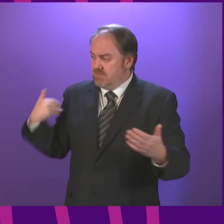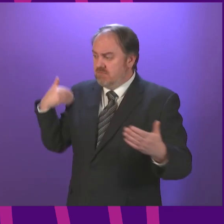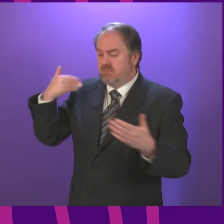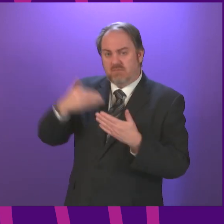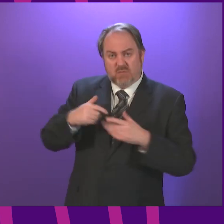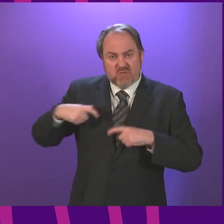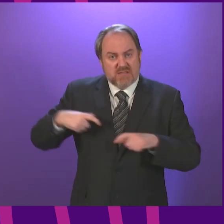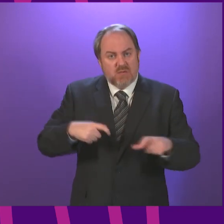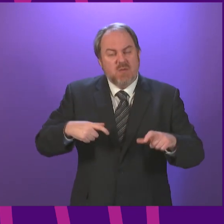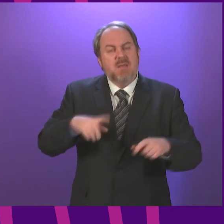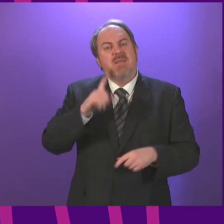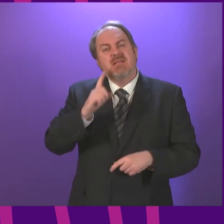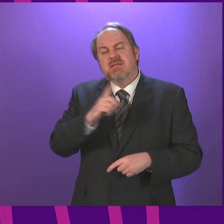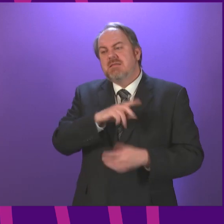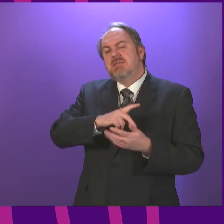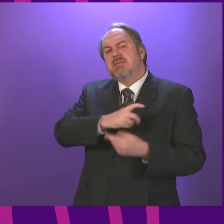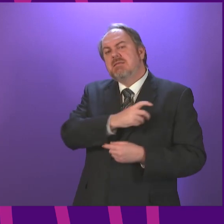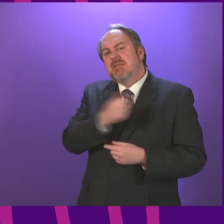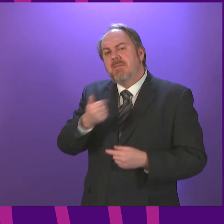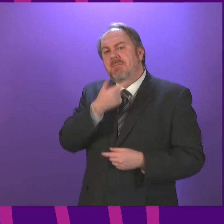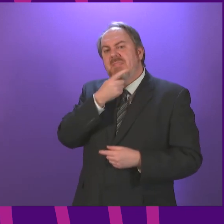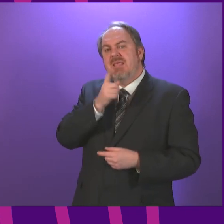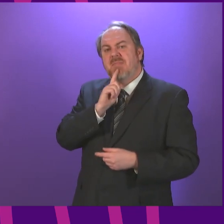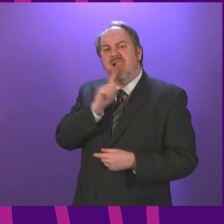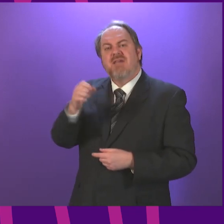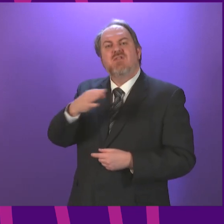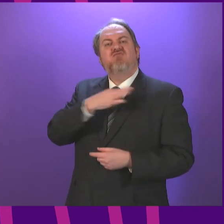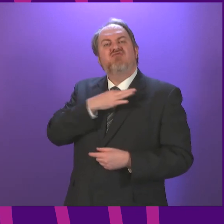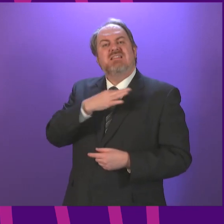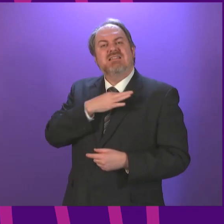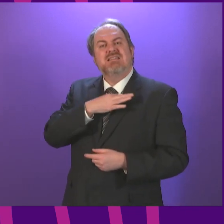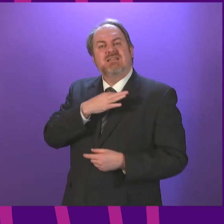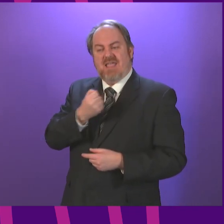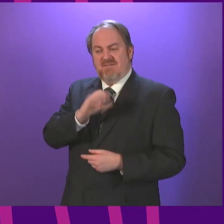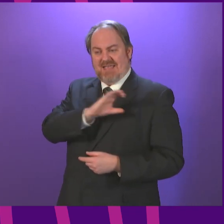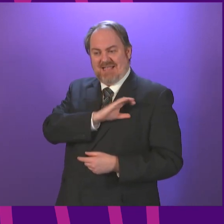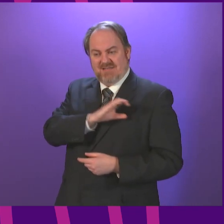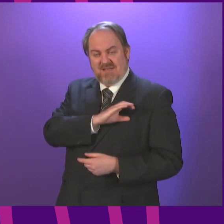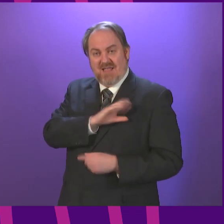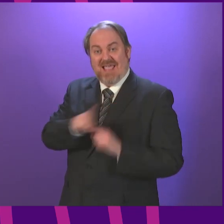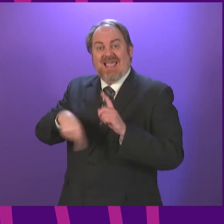will have changed to minimise the risk that they might have faced from Covid, but the